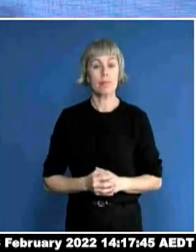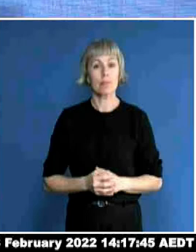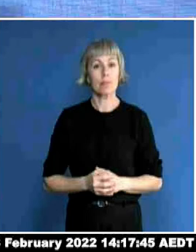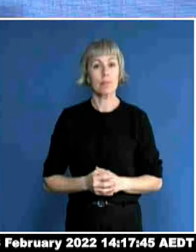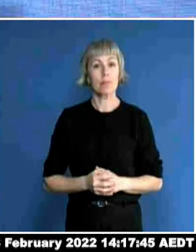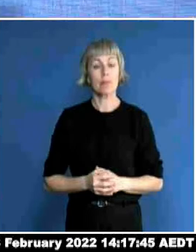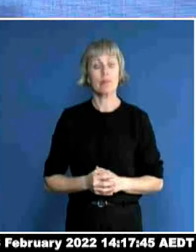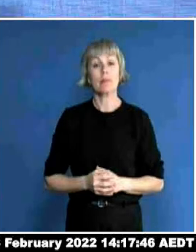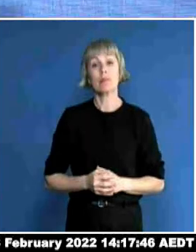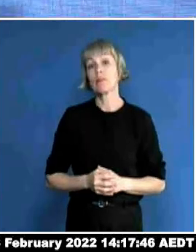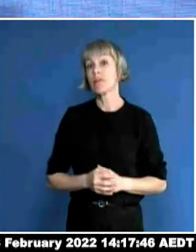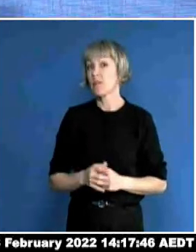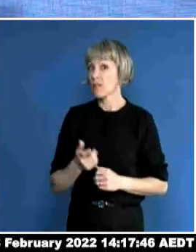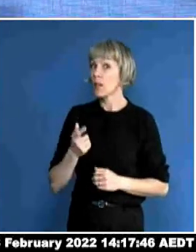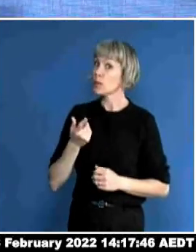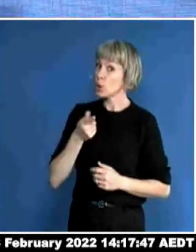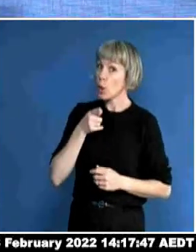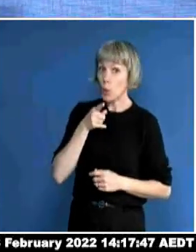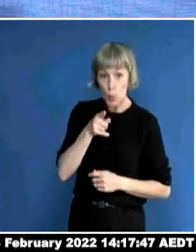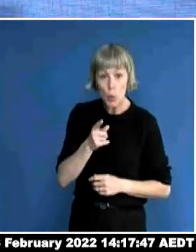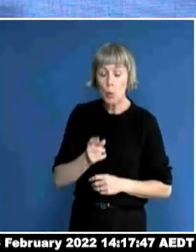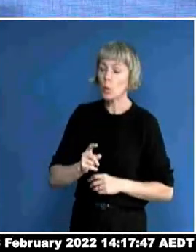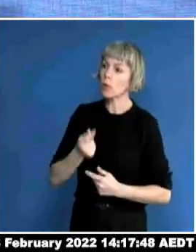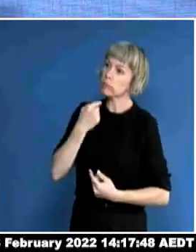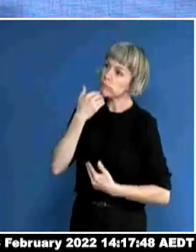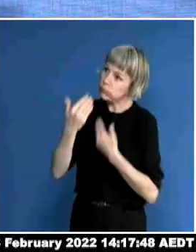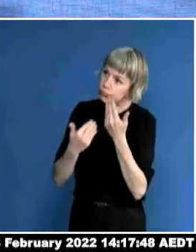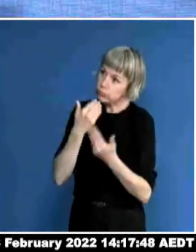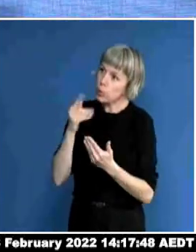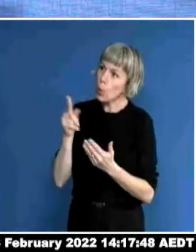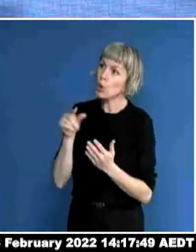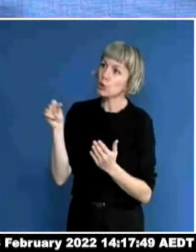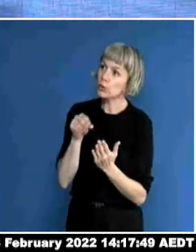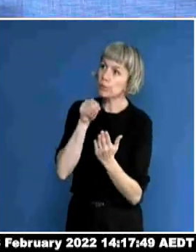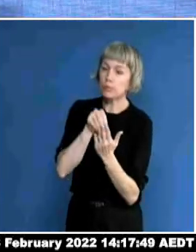training manual but you didn't hear anything more about that.